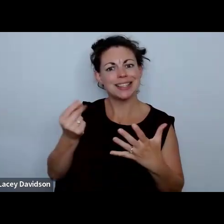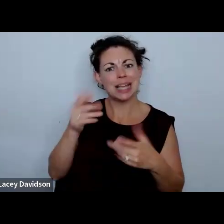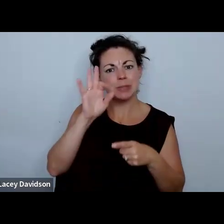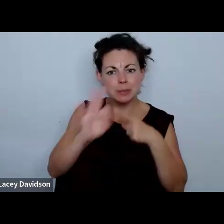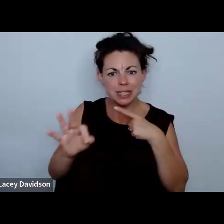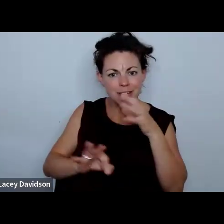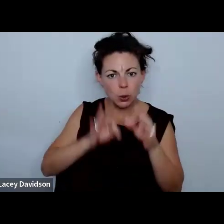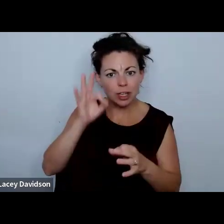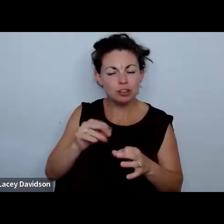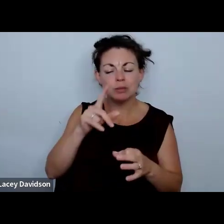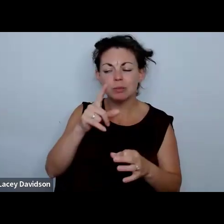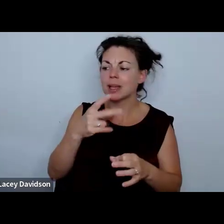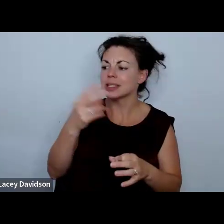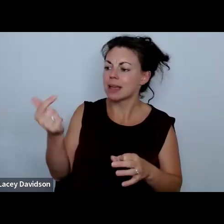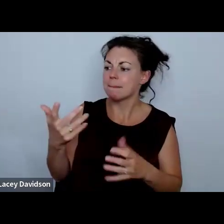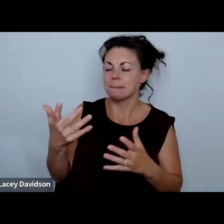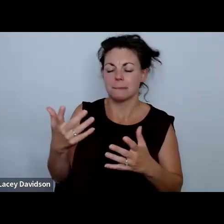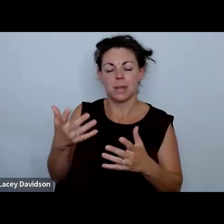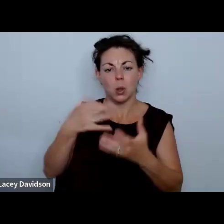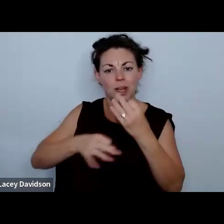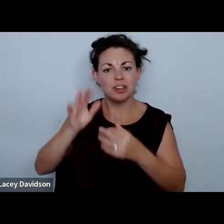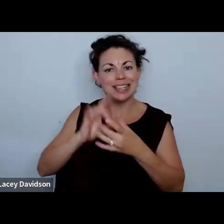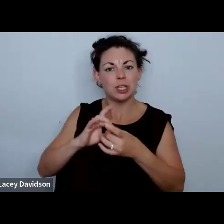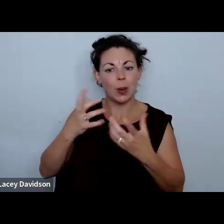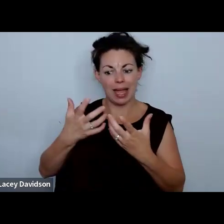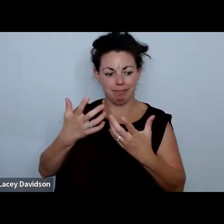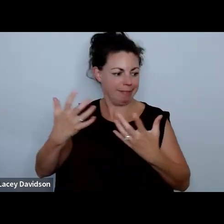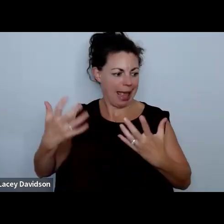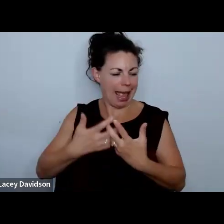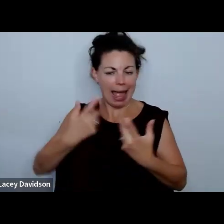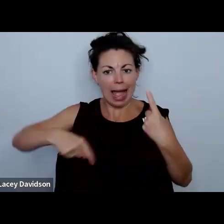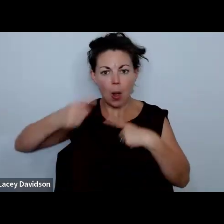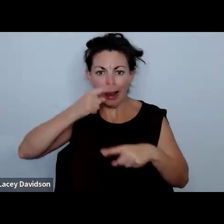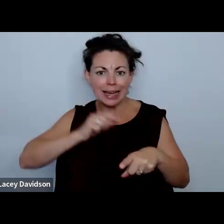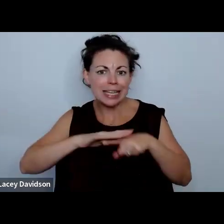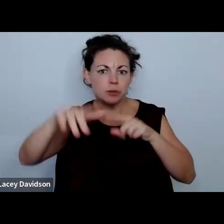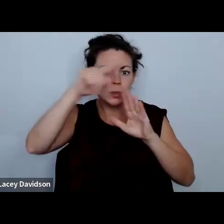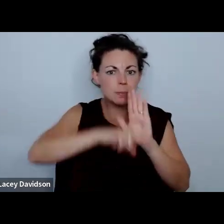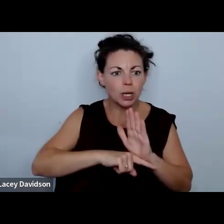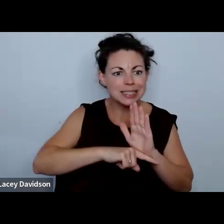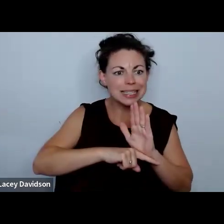So I guess I don't know if there's one in particular you'd like to answer, if you want to kind of wrap up the an answer to a few of the questions,